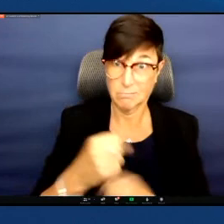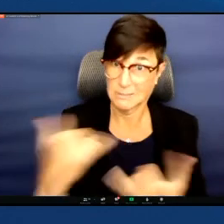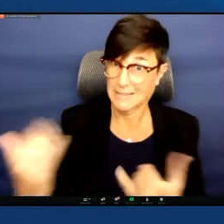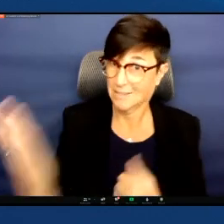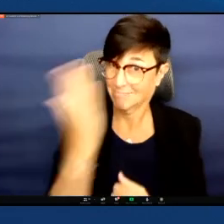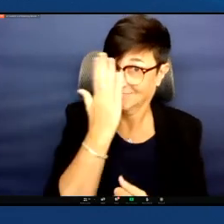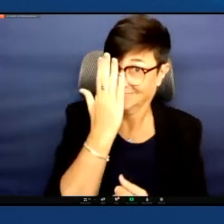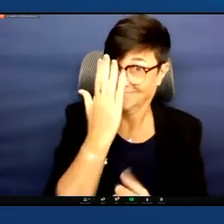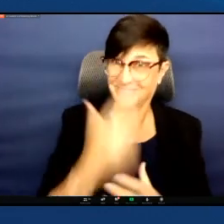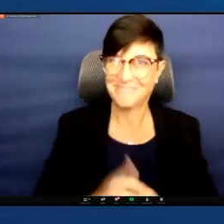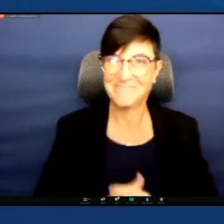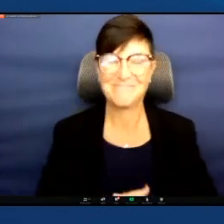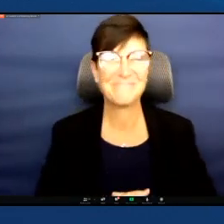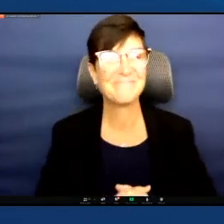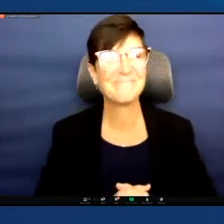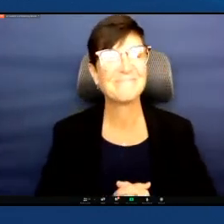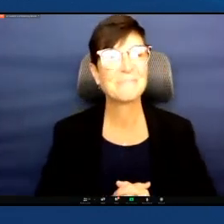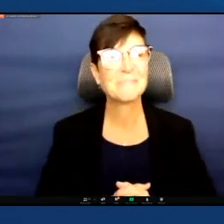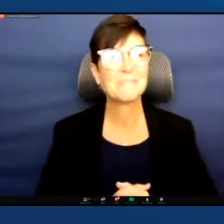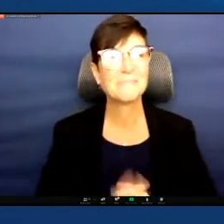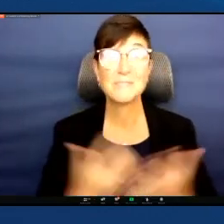Let's start off with some budget basics.